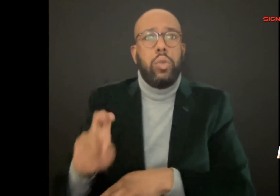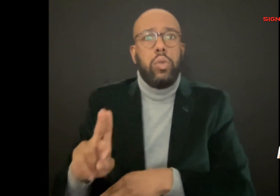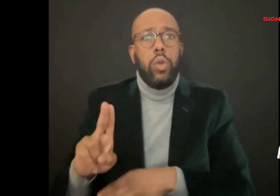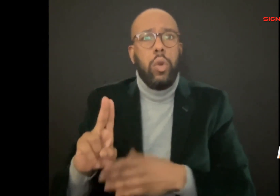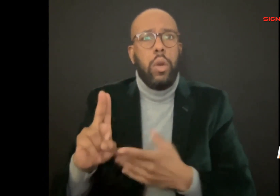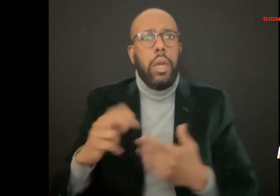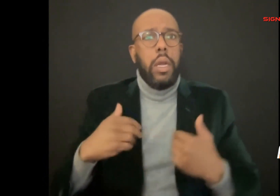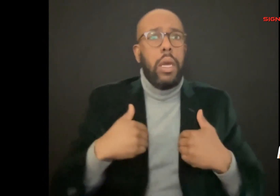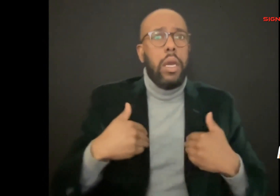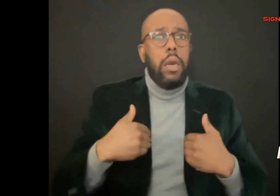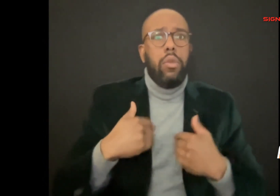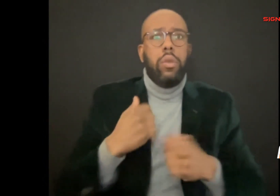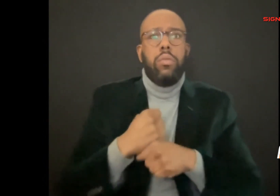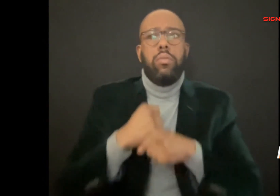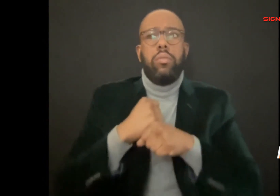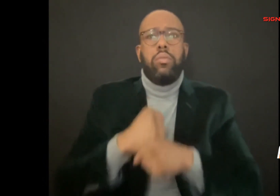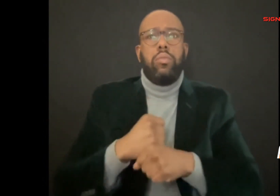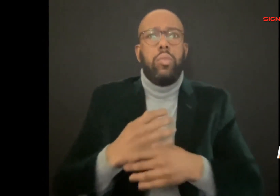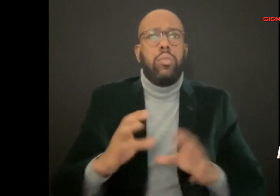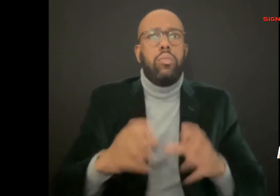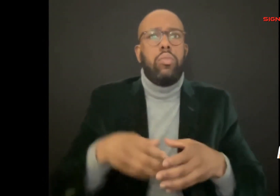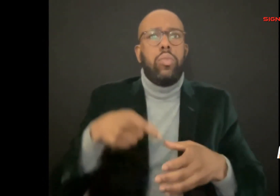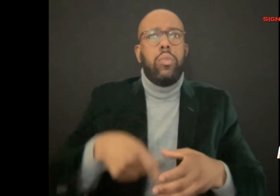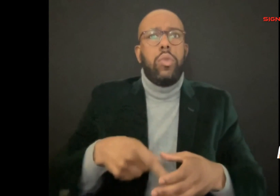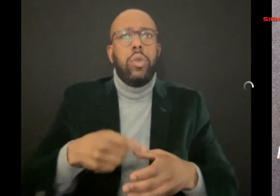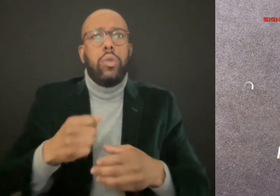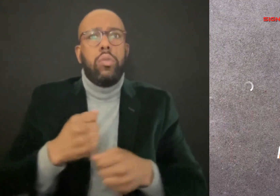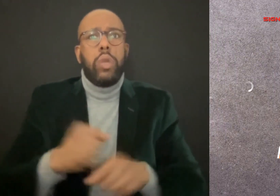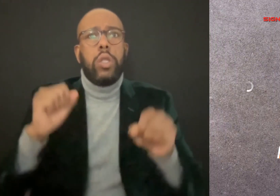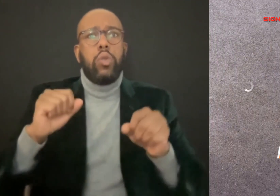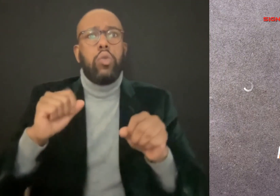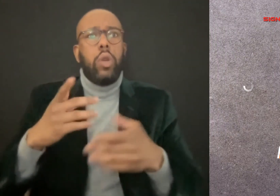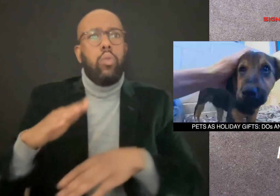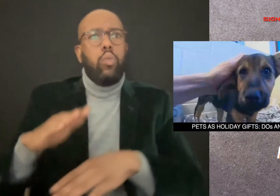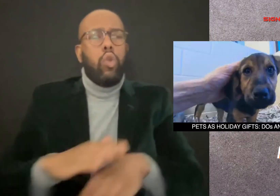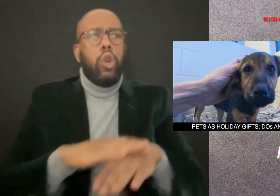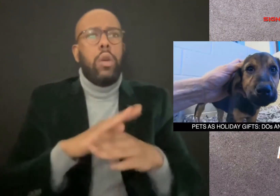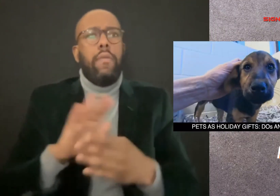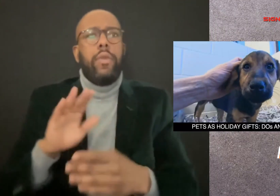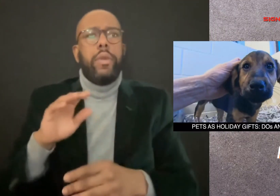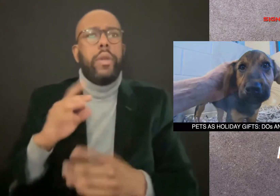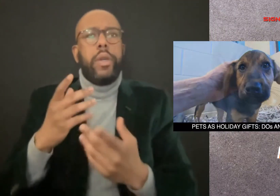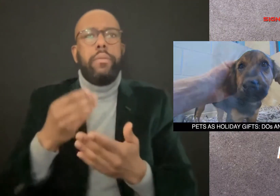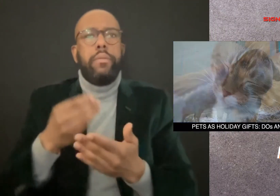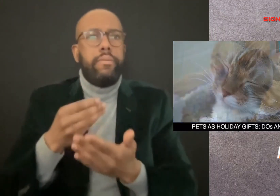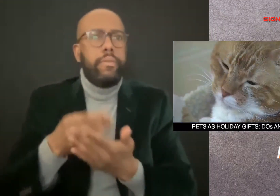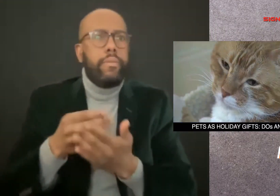the Better Business Bureau and animal rescue groups are warning of scammers trying to take